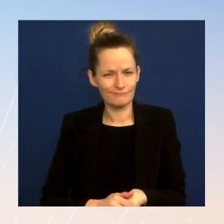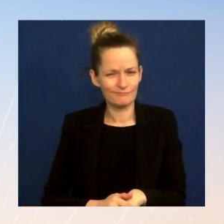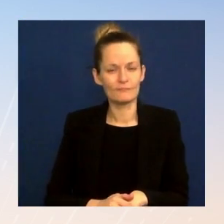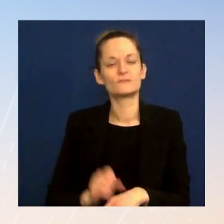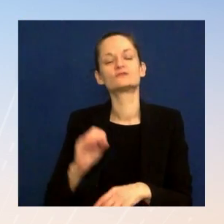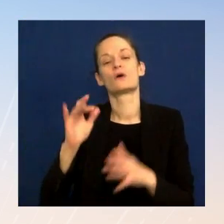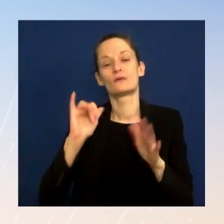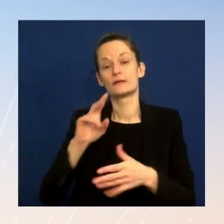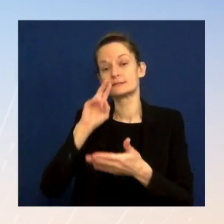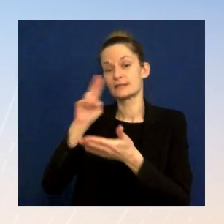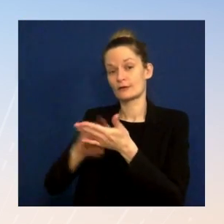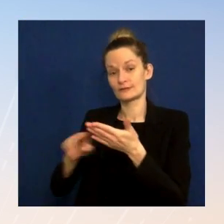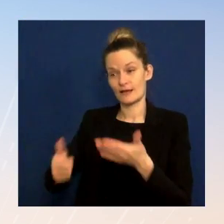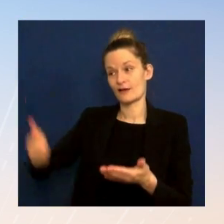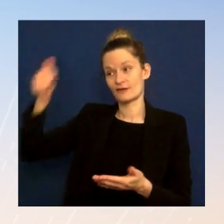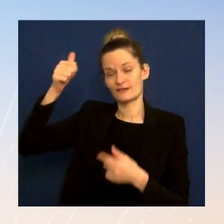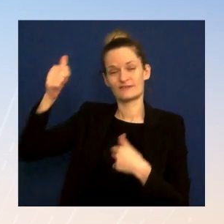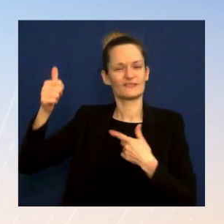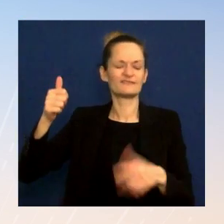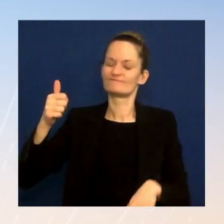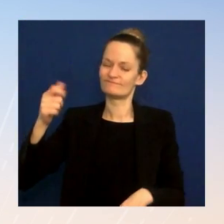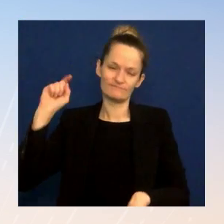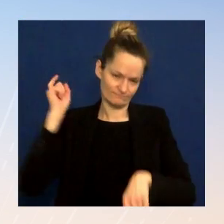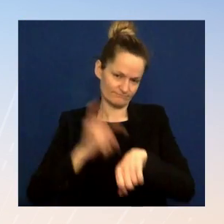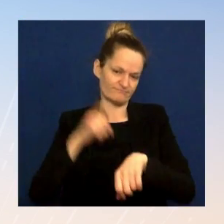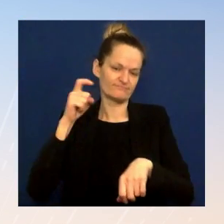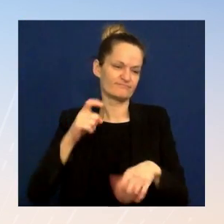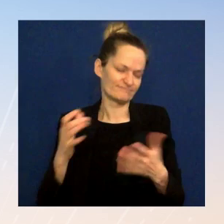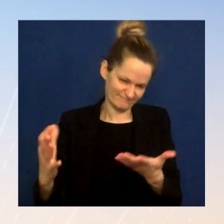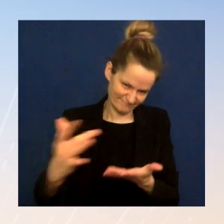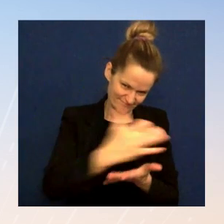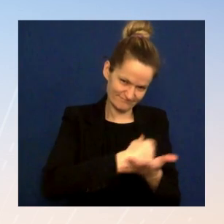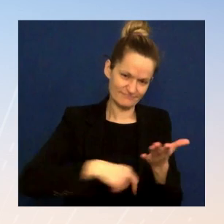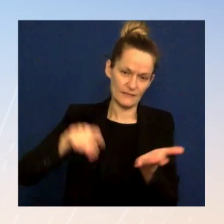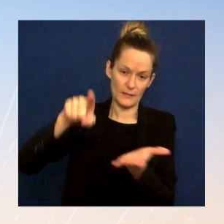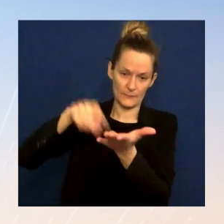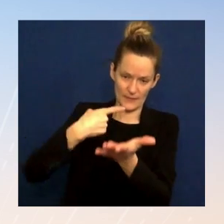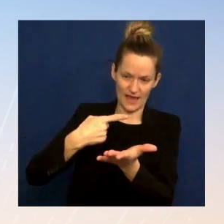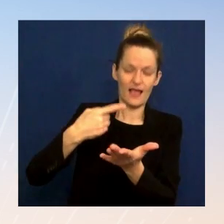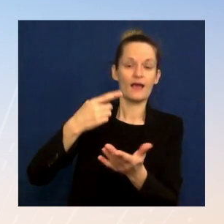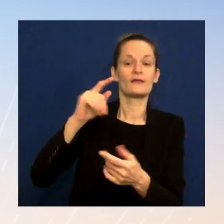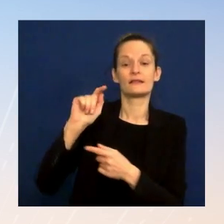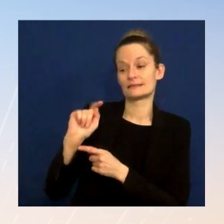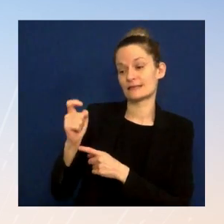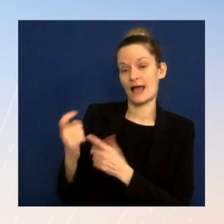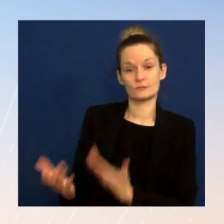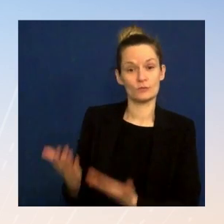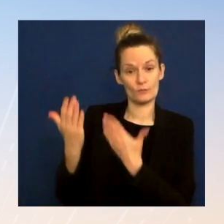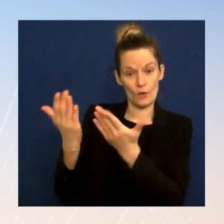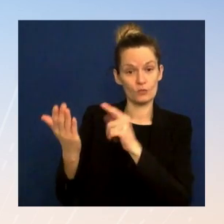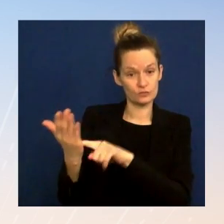So, it is one of the tax proposals out there that is being discussed as we -- as we get to the stage of the negotiations.